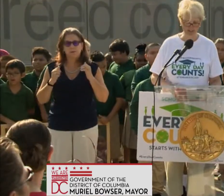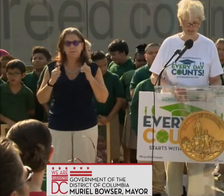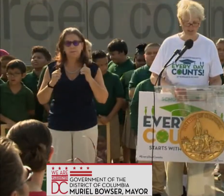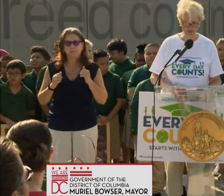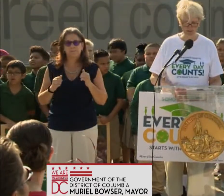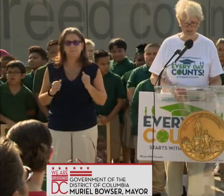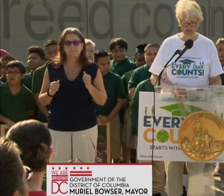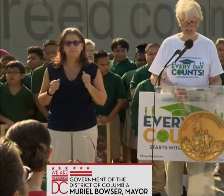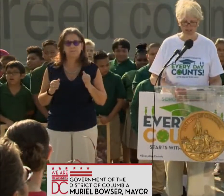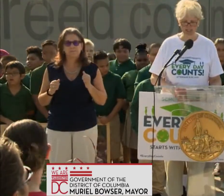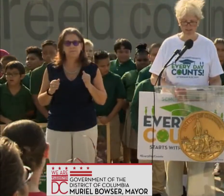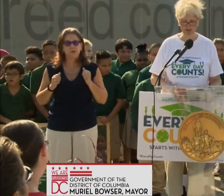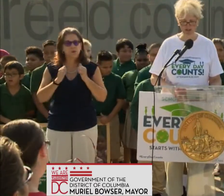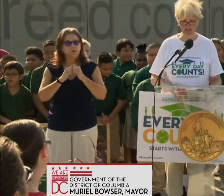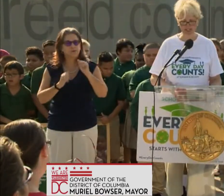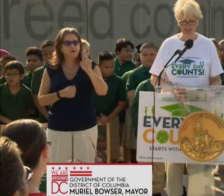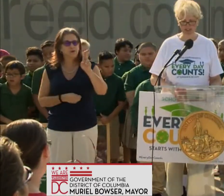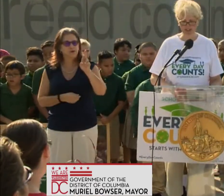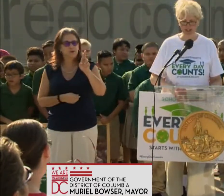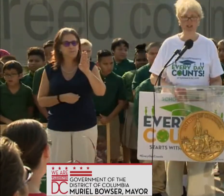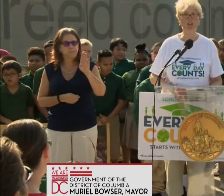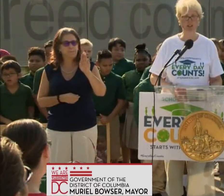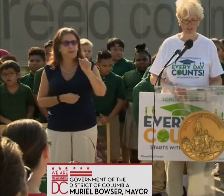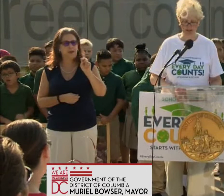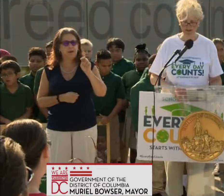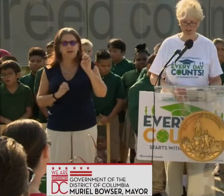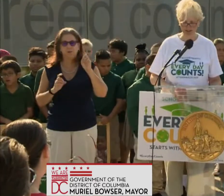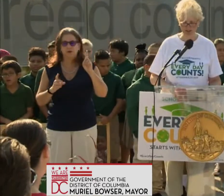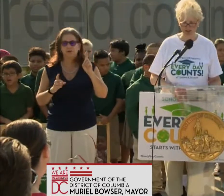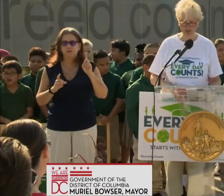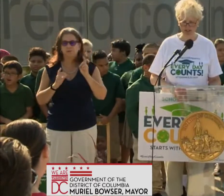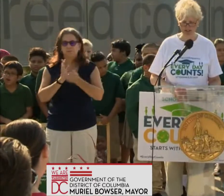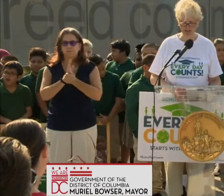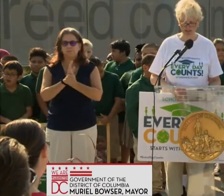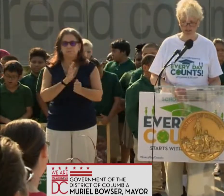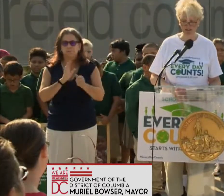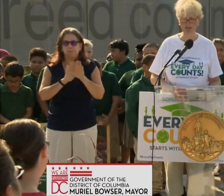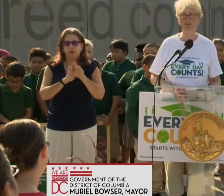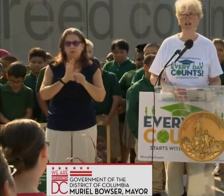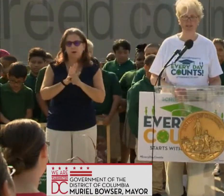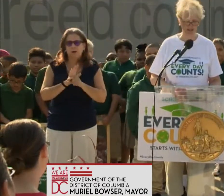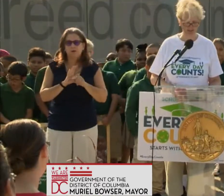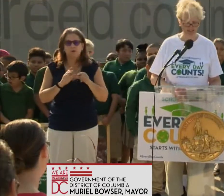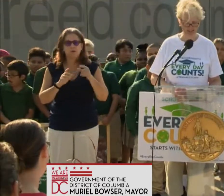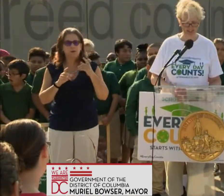to build a deep understanding and learn about the culture and climate of DC